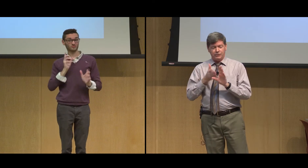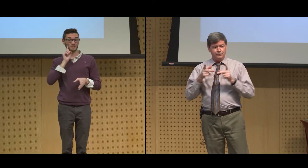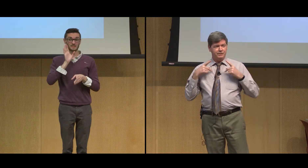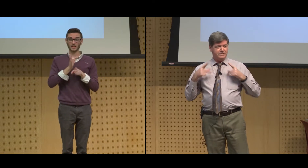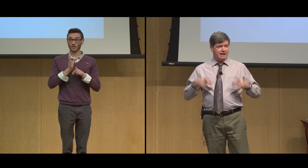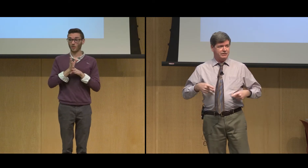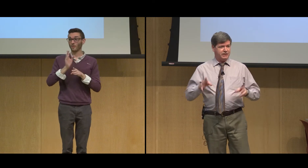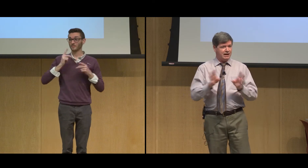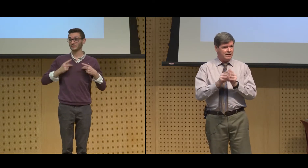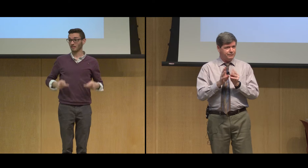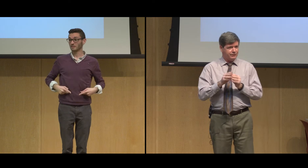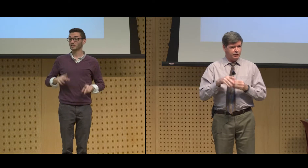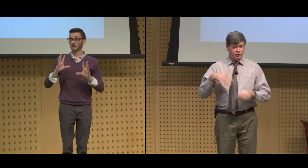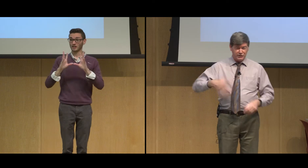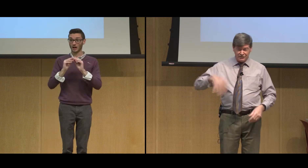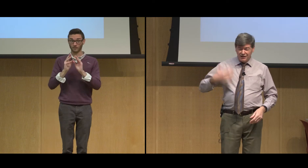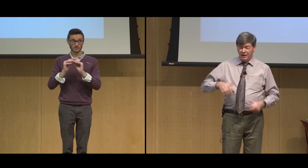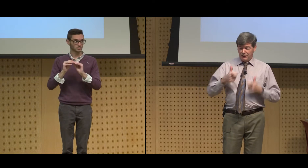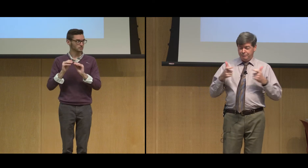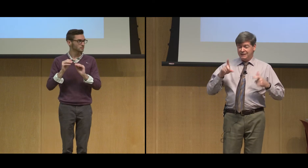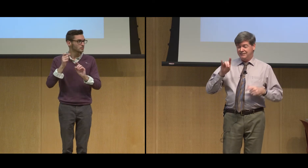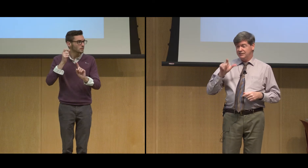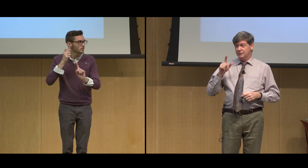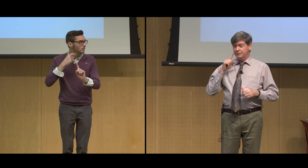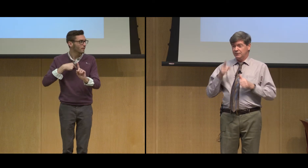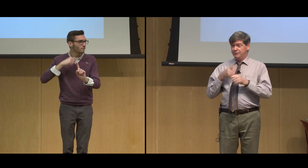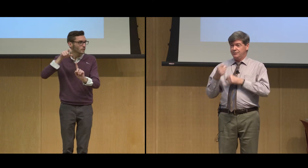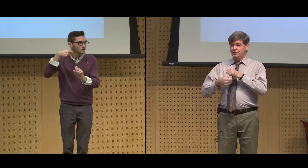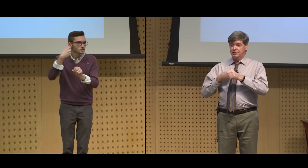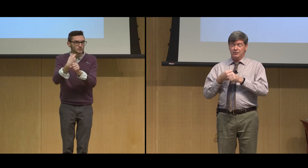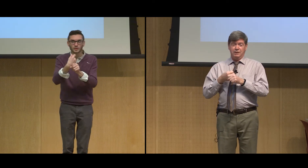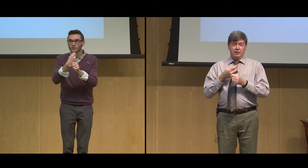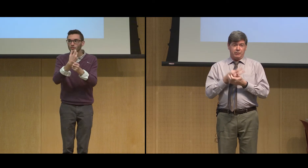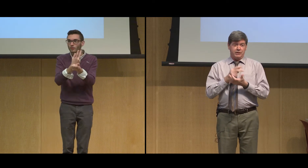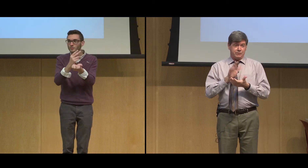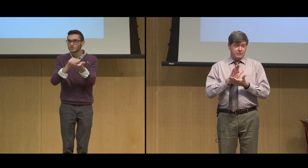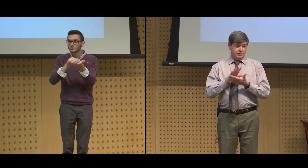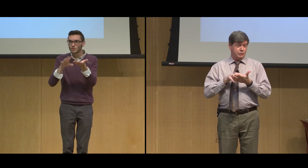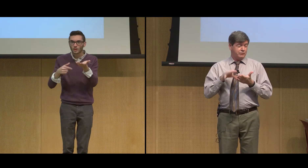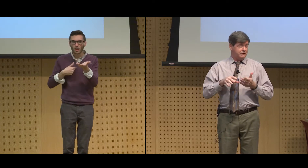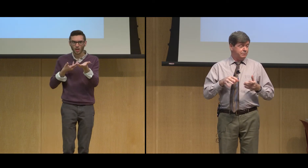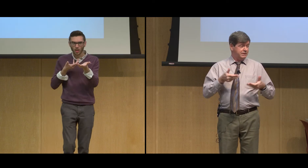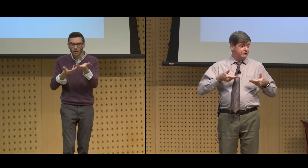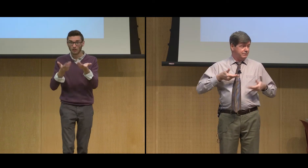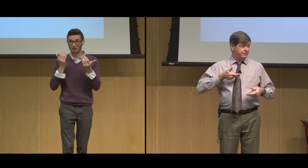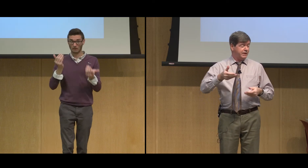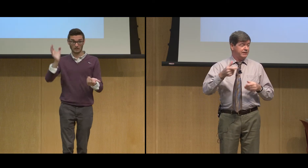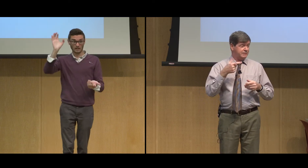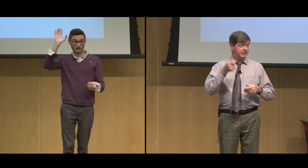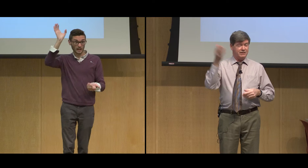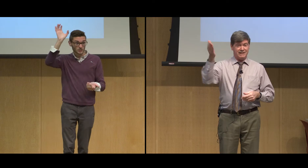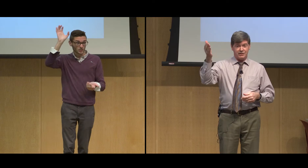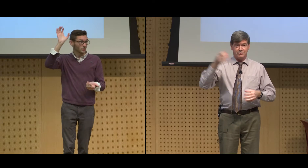at a fancy psychophysiology conference, which was a big deal for a first-year graduate student